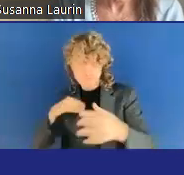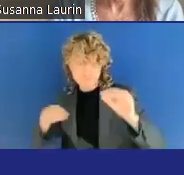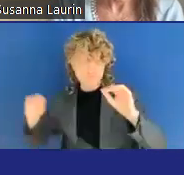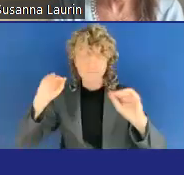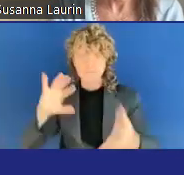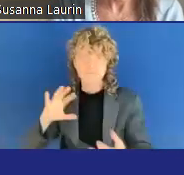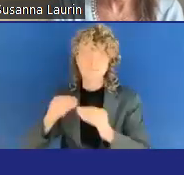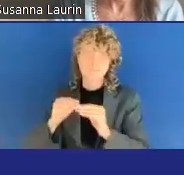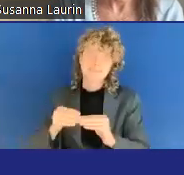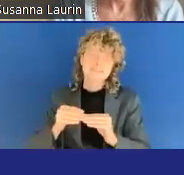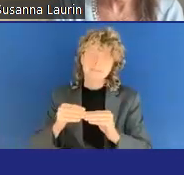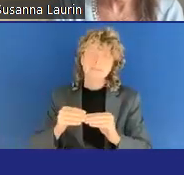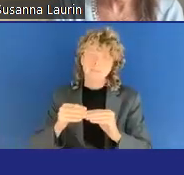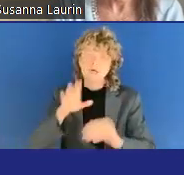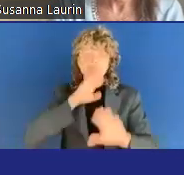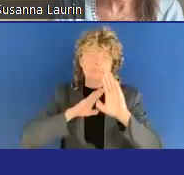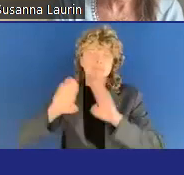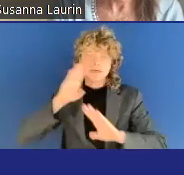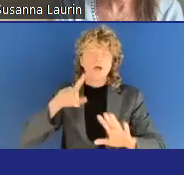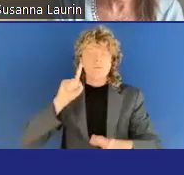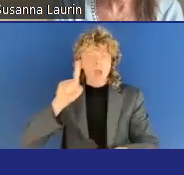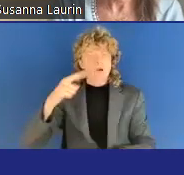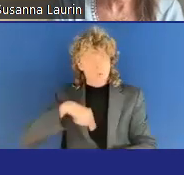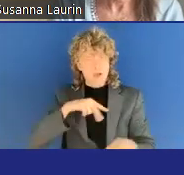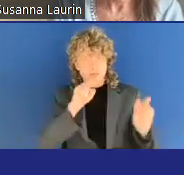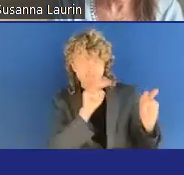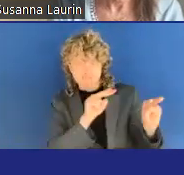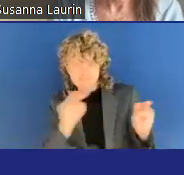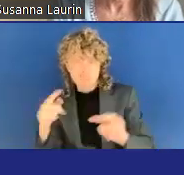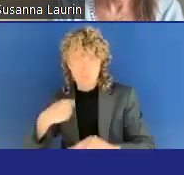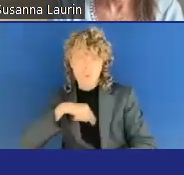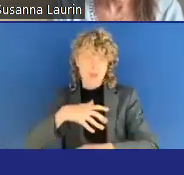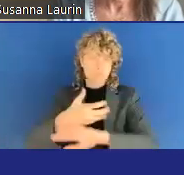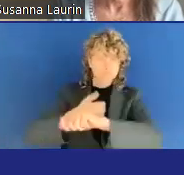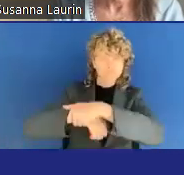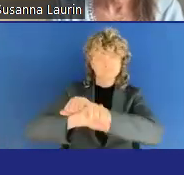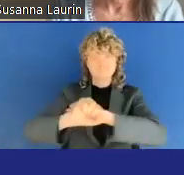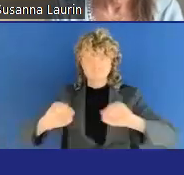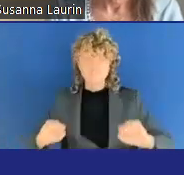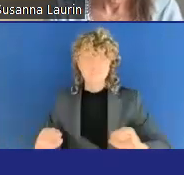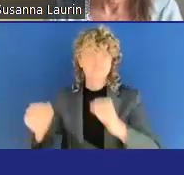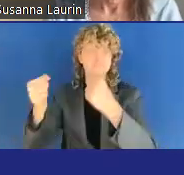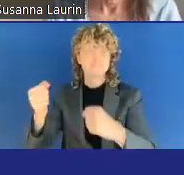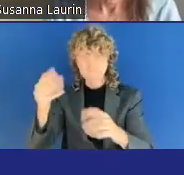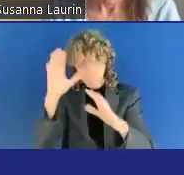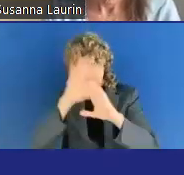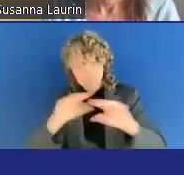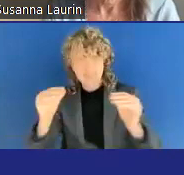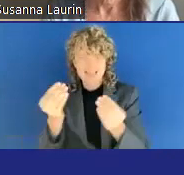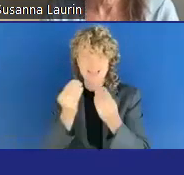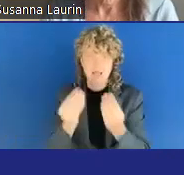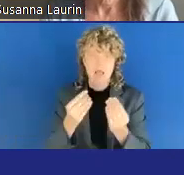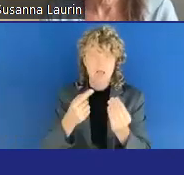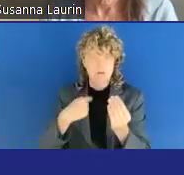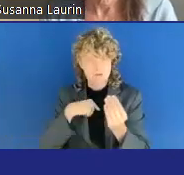we are monitoring it, and will be proactive in letting them know how we feel about this. So that's where we are right now